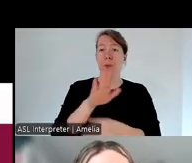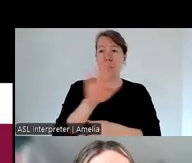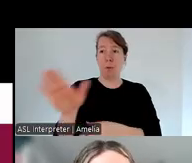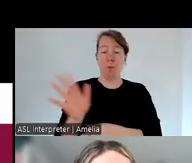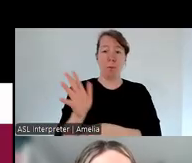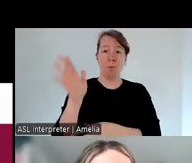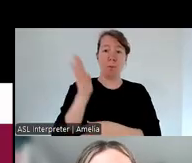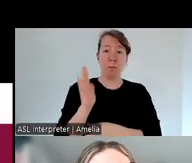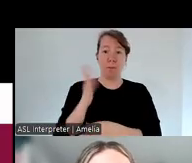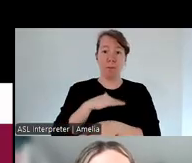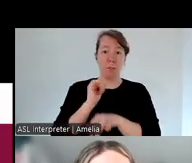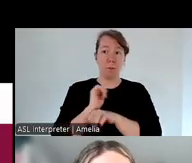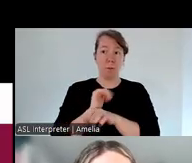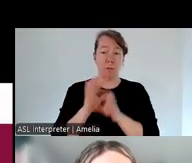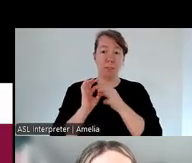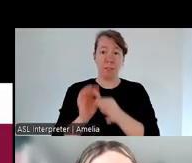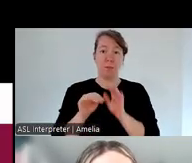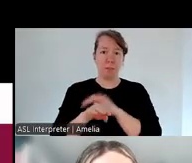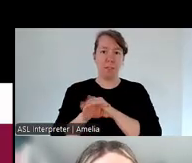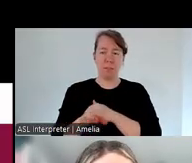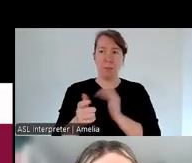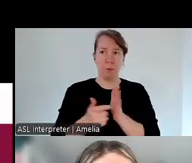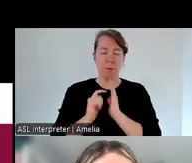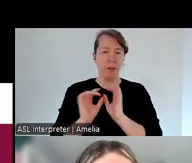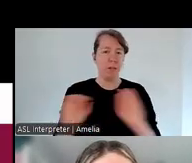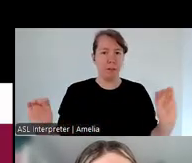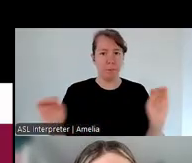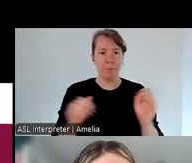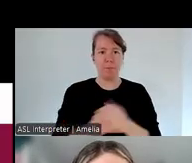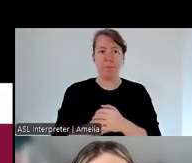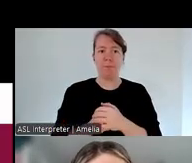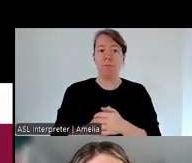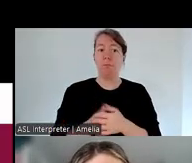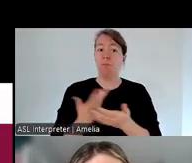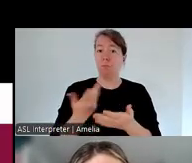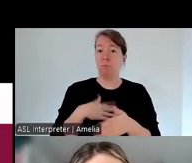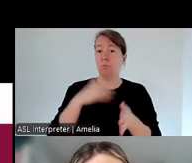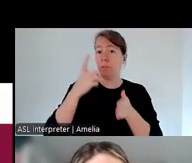We created some chapter guidelines, which we will tell you more about